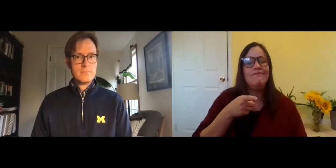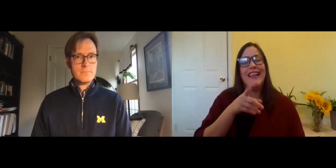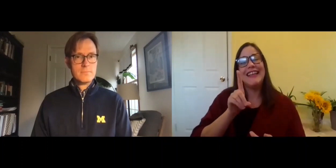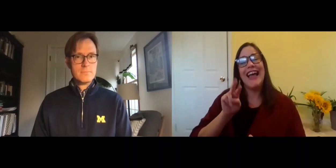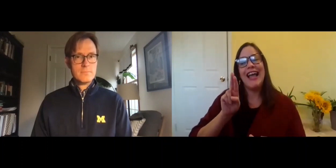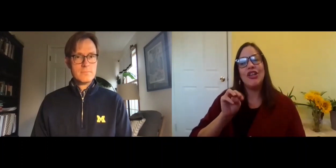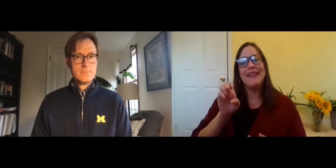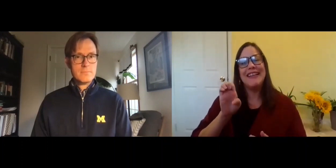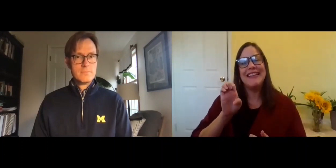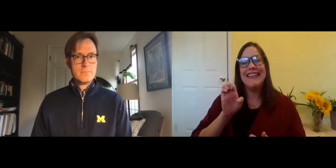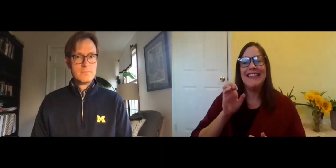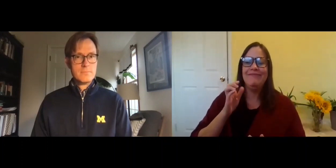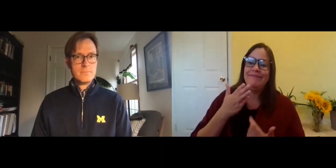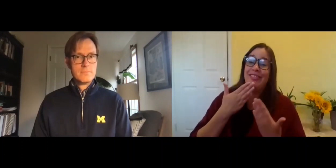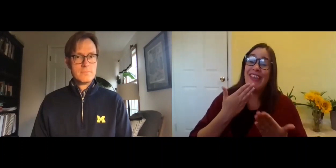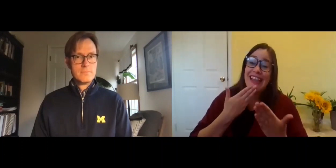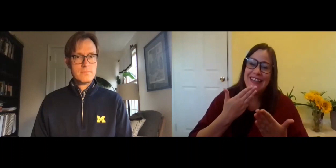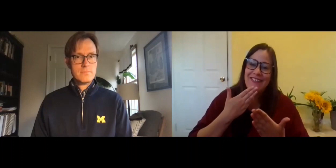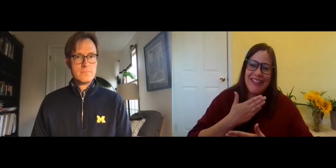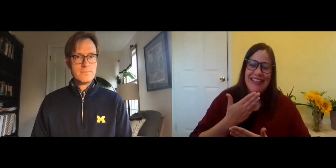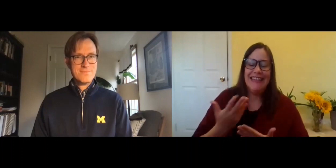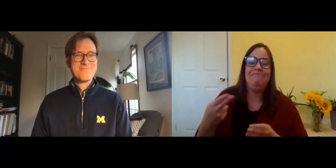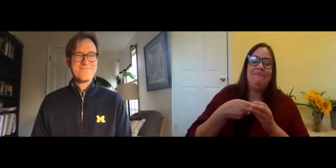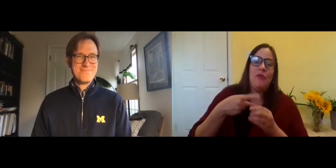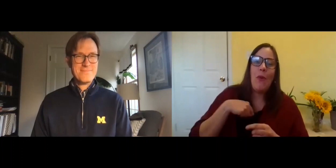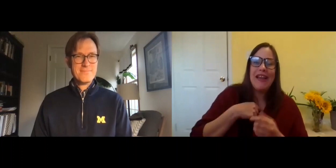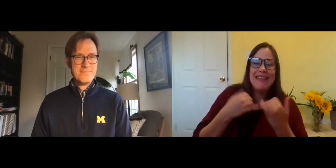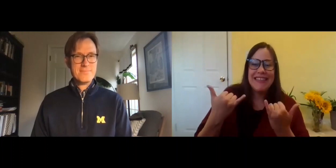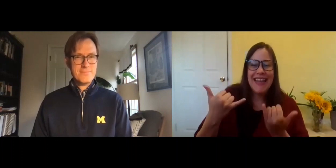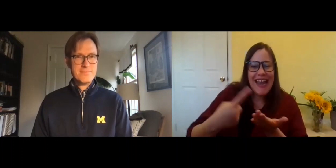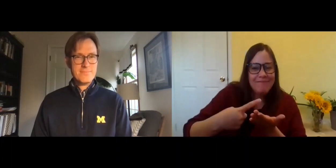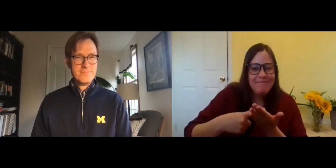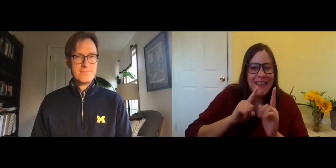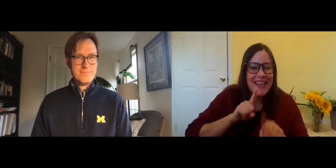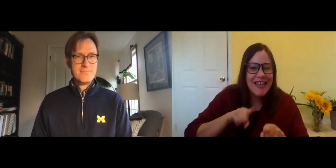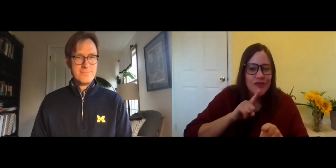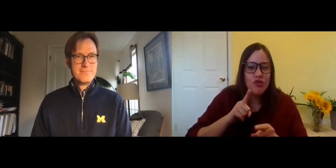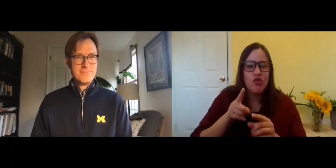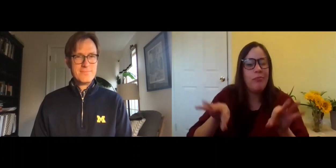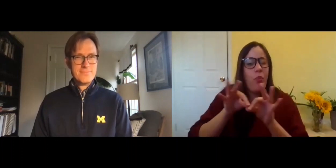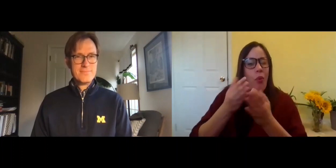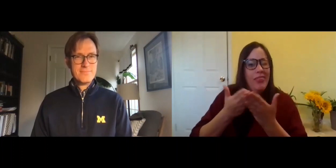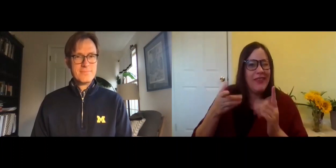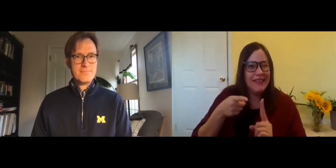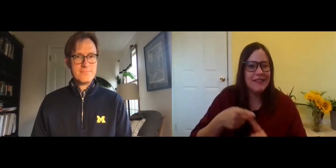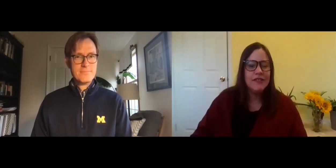I'll ask a few questions and Dr. McKee, thank you so much for joining us and answering questions